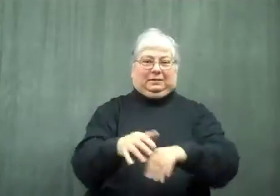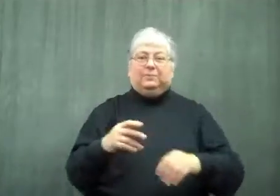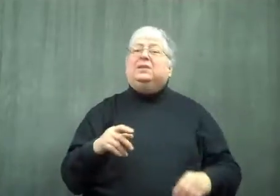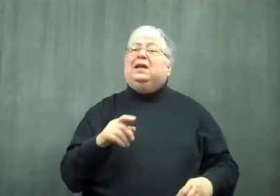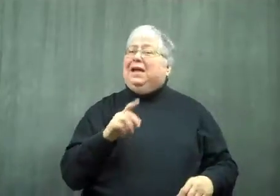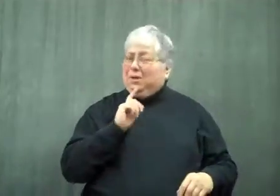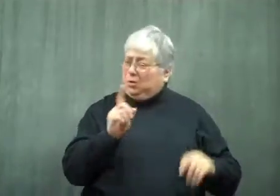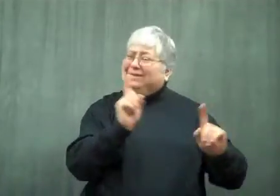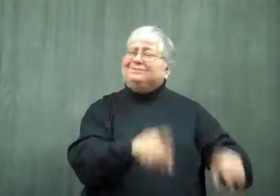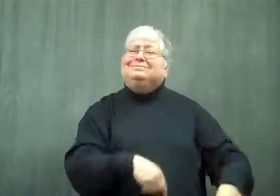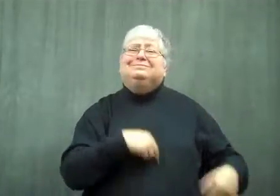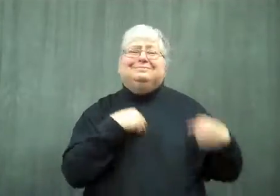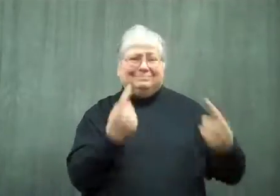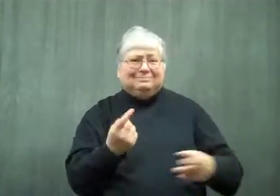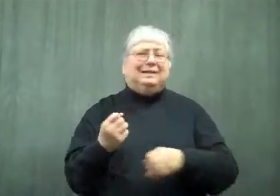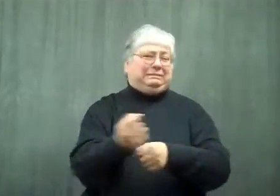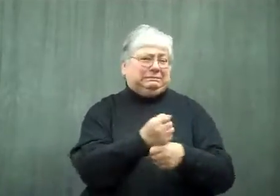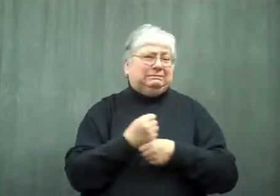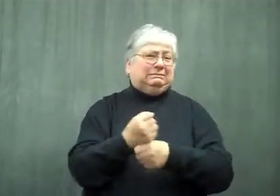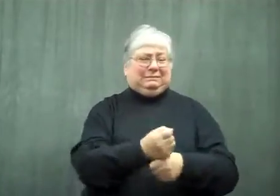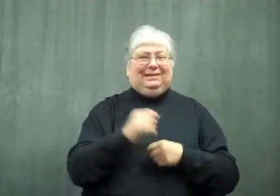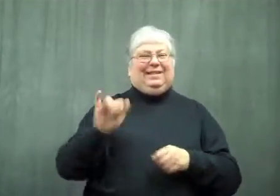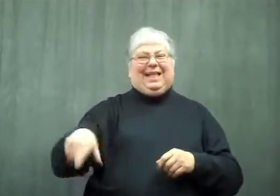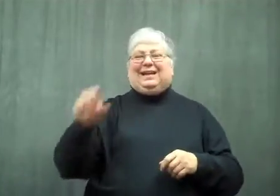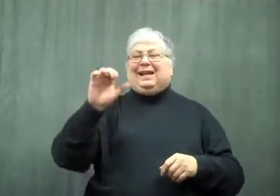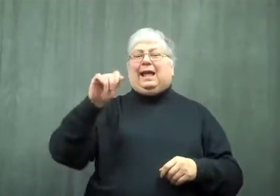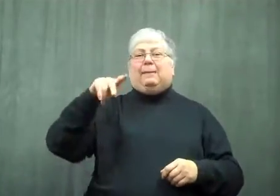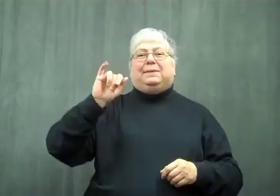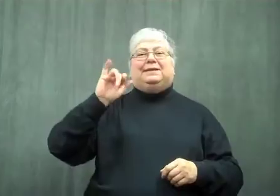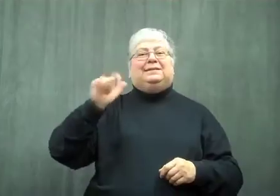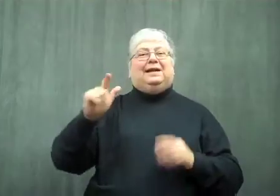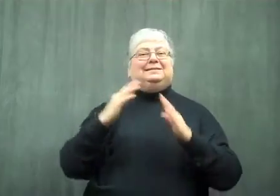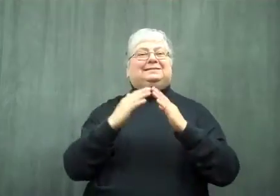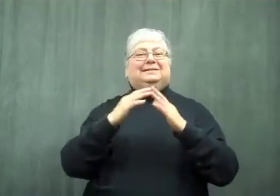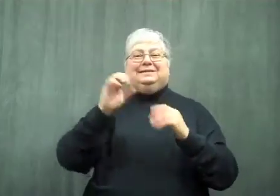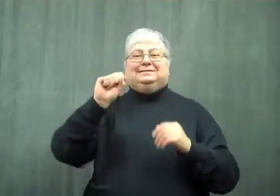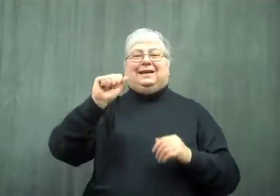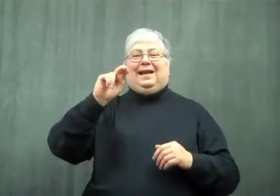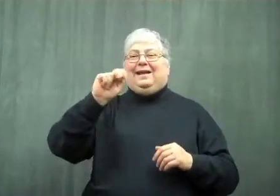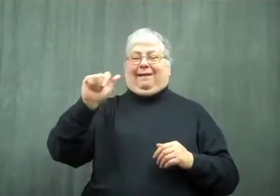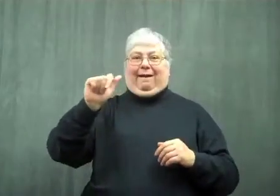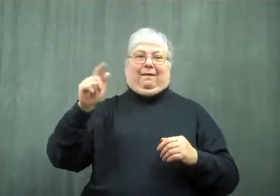There had been ongoing protests in the capital city of Sana.